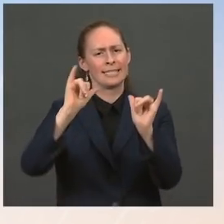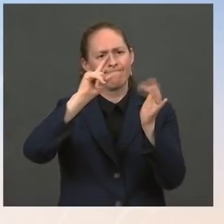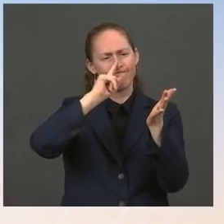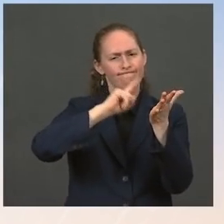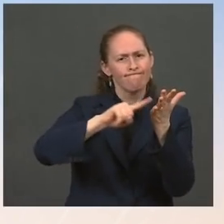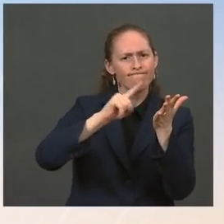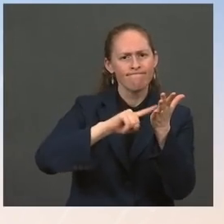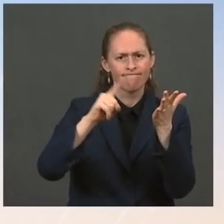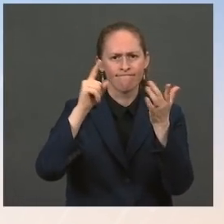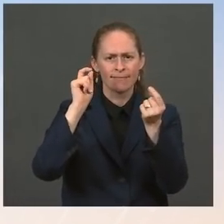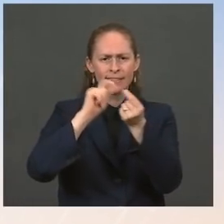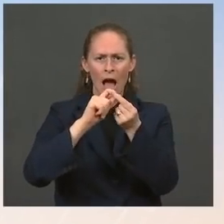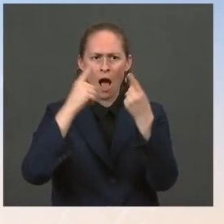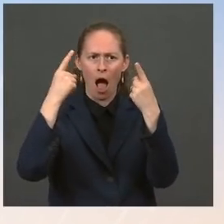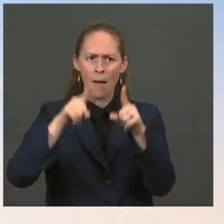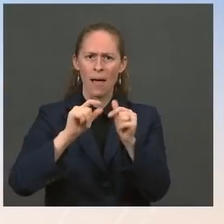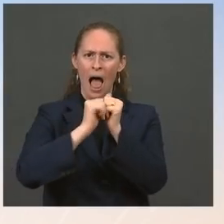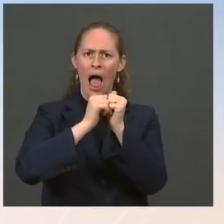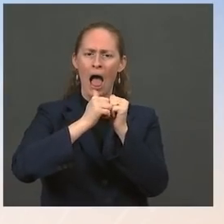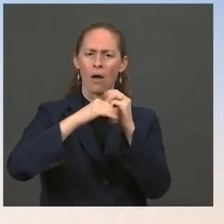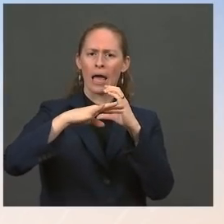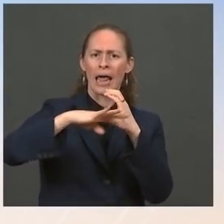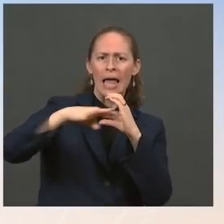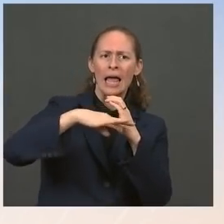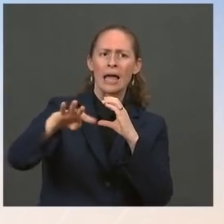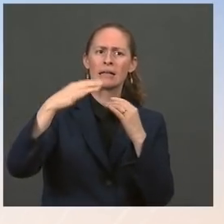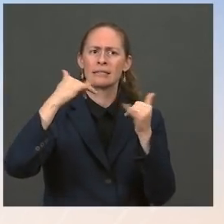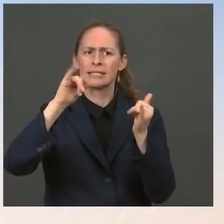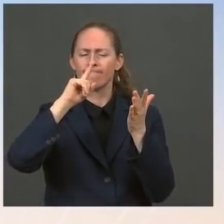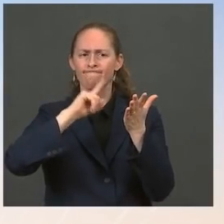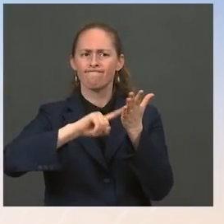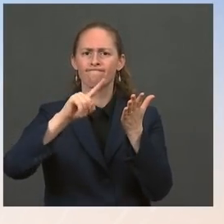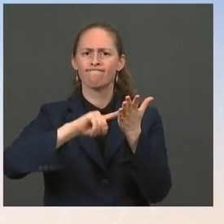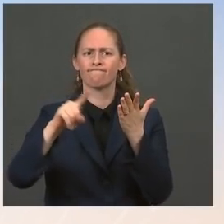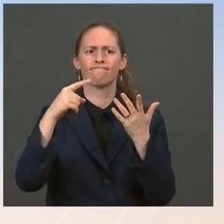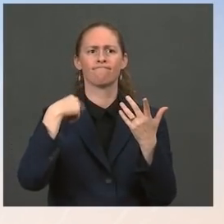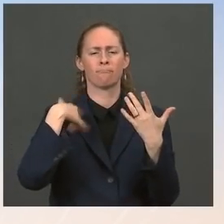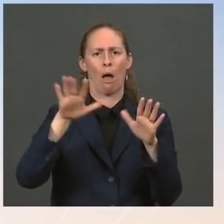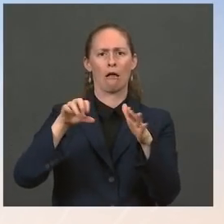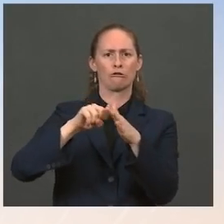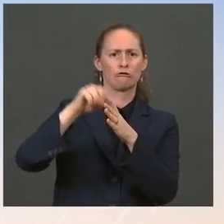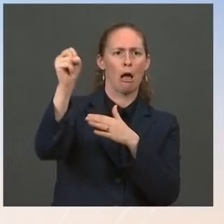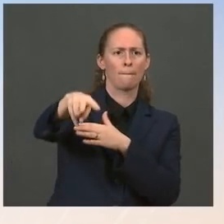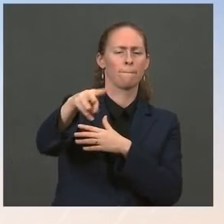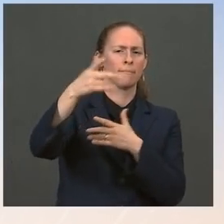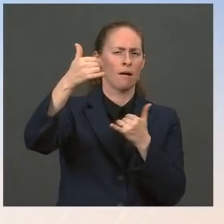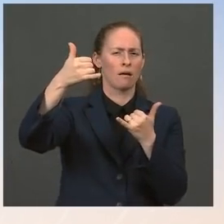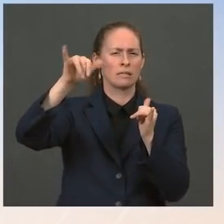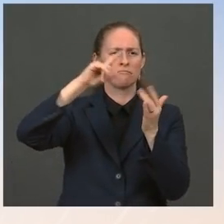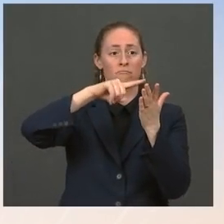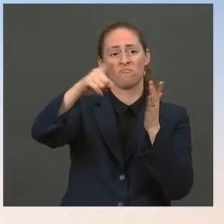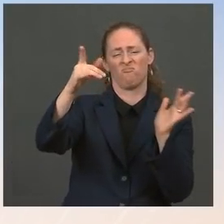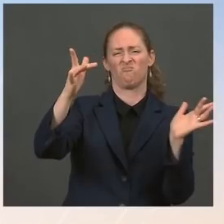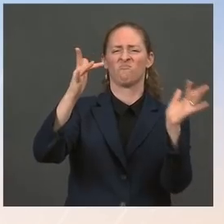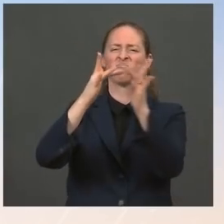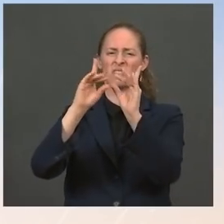so I don't want to, kind of, speak to that as that's been ongoing. But, beyond that, I would point you to the Department of Energy. The Press: And two very quick things on the spill: